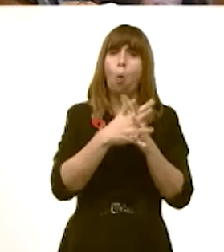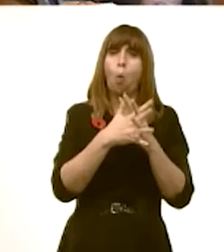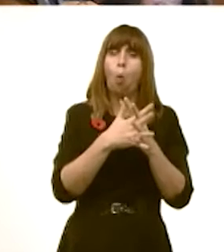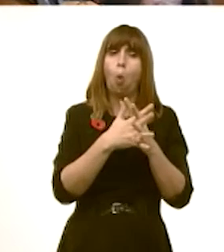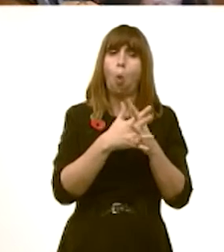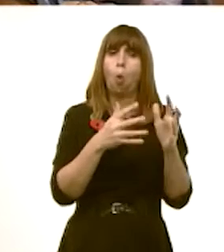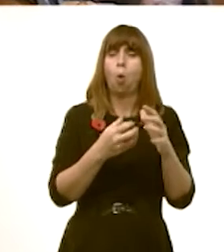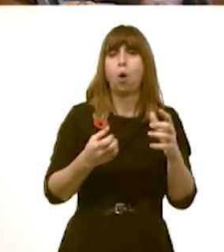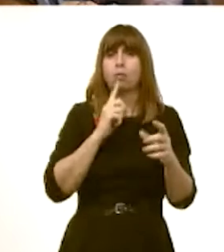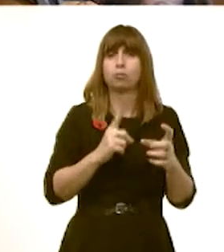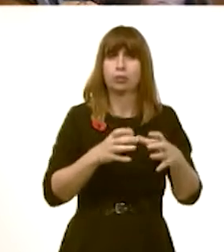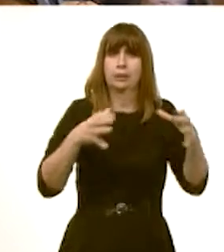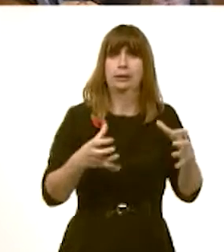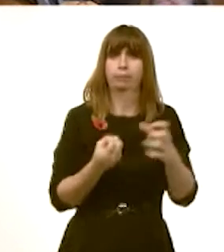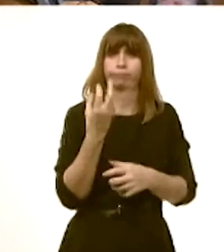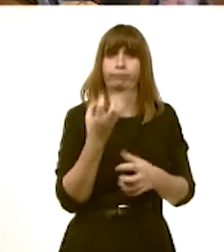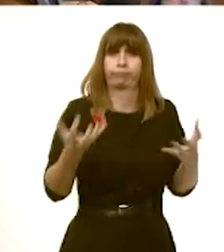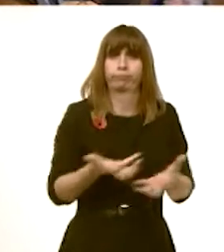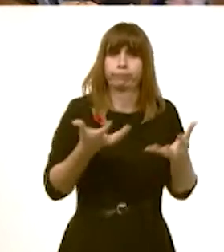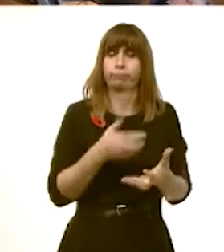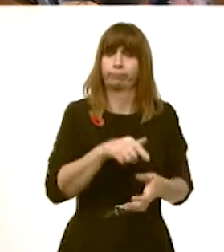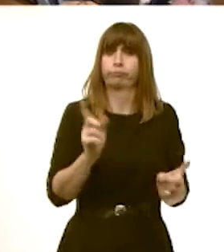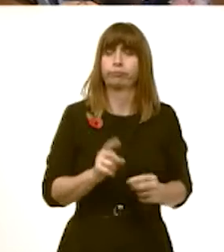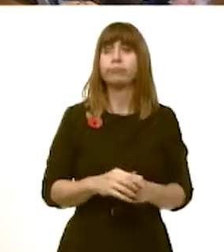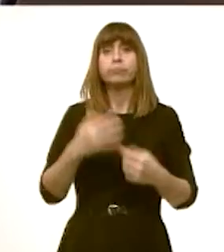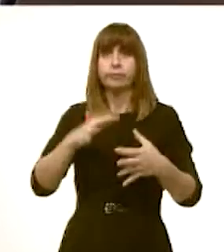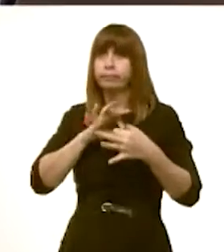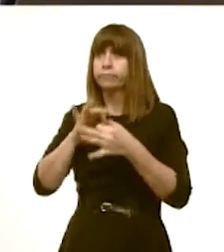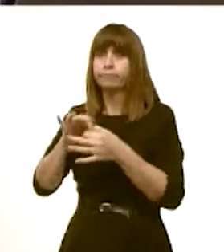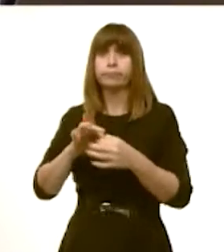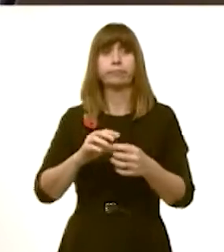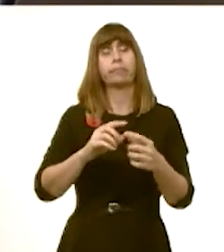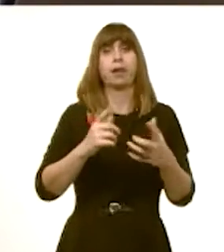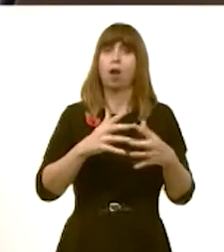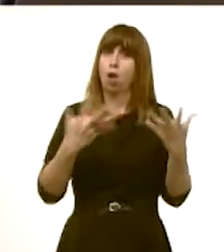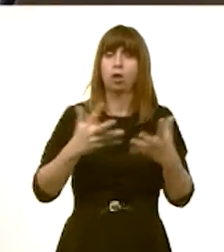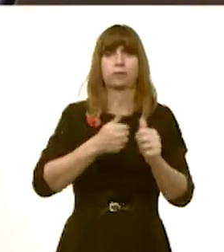the UK Government in respect of all key business sectors, including the energy supply industry. Bethan Jenkins: Thank you.